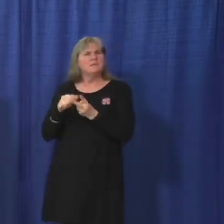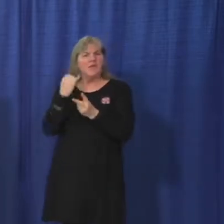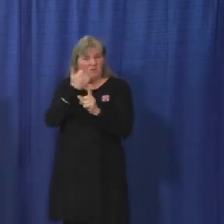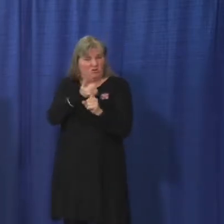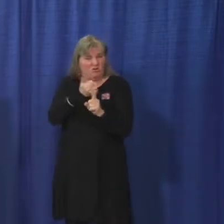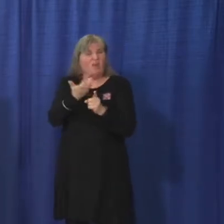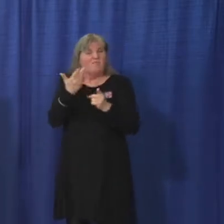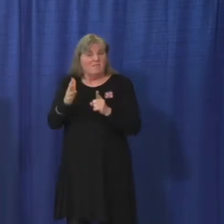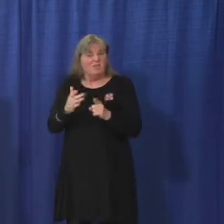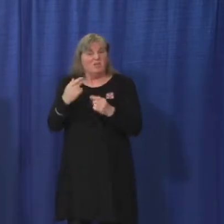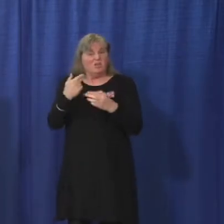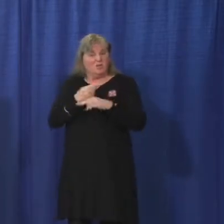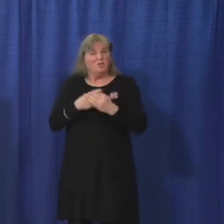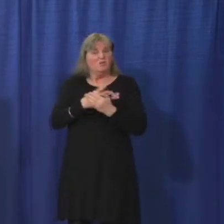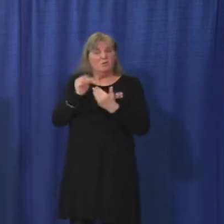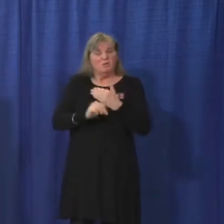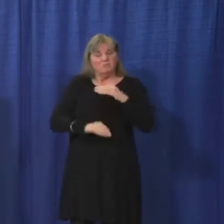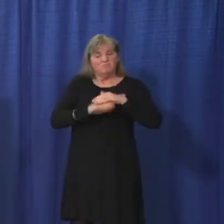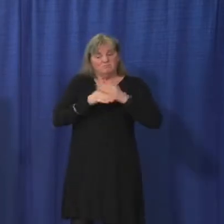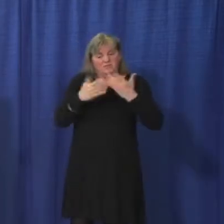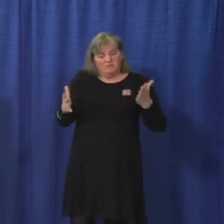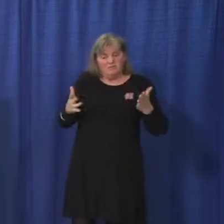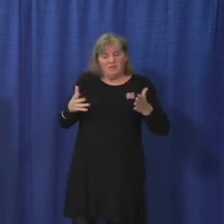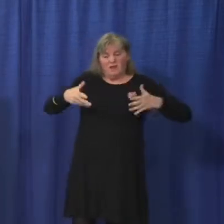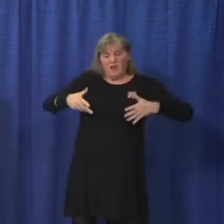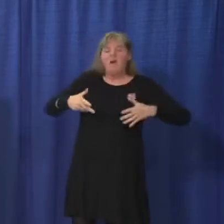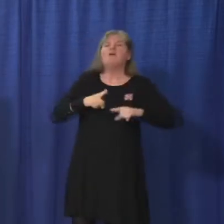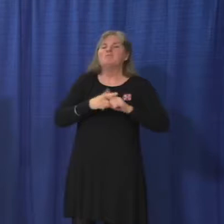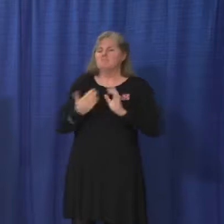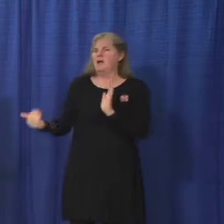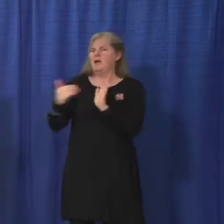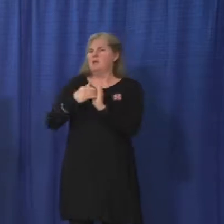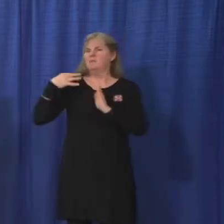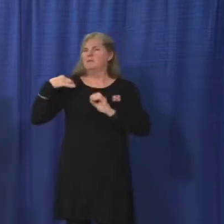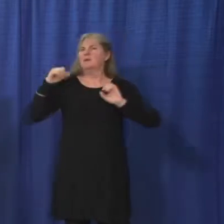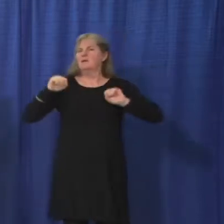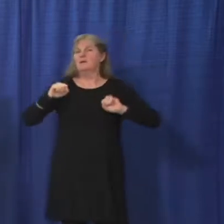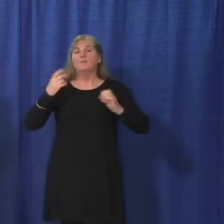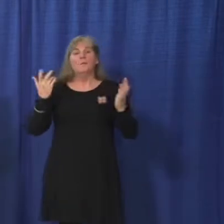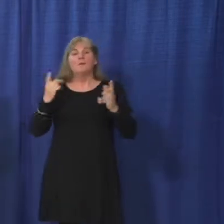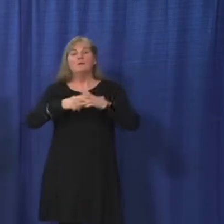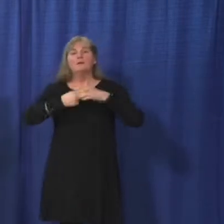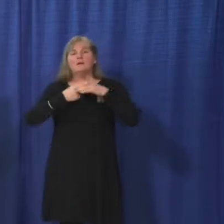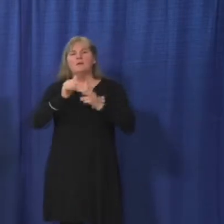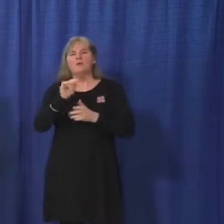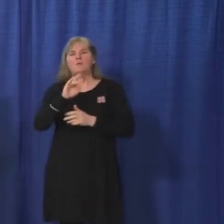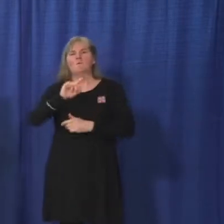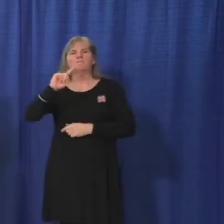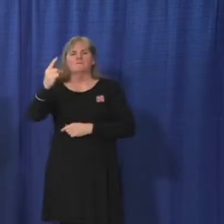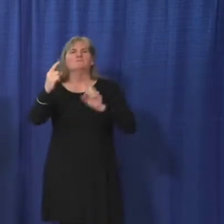be able to reapply as of April first. We also announce the extension of a number of supports through